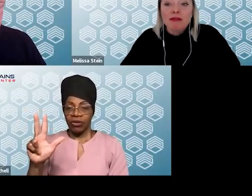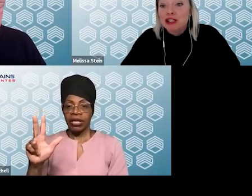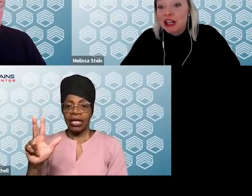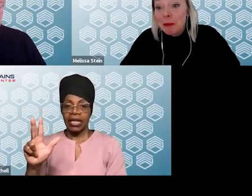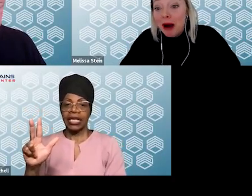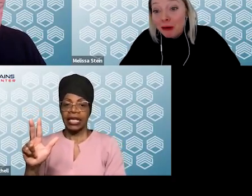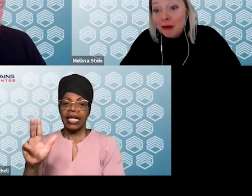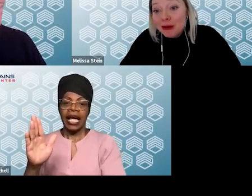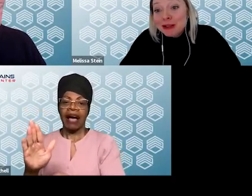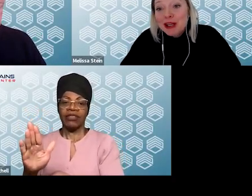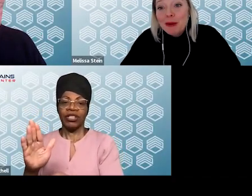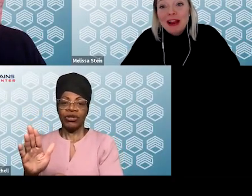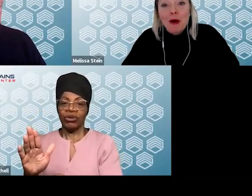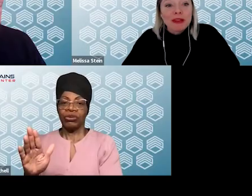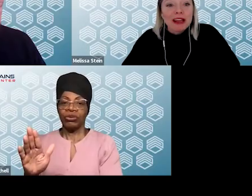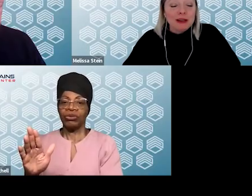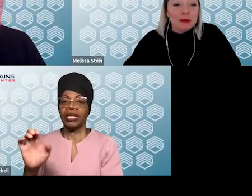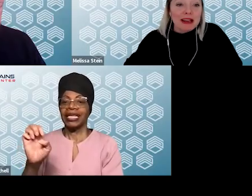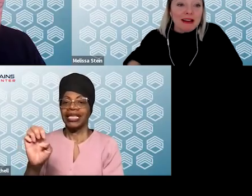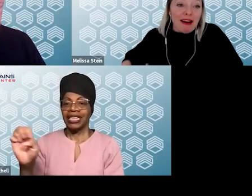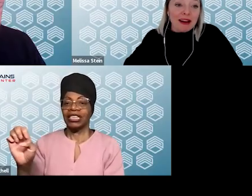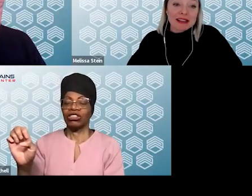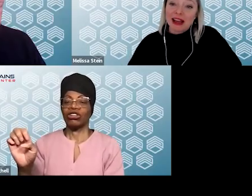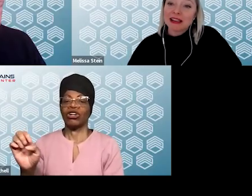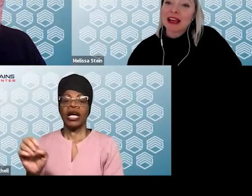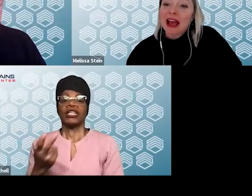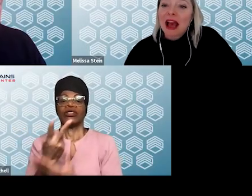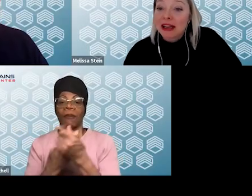of the Virginia model. So I hope that you can attend.